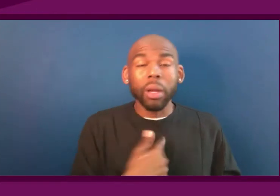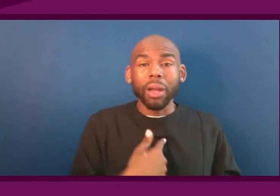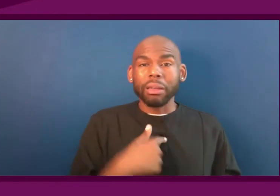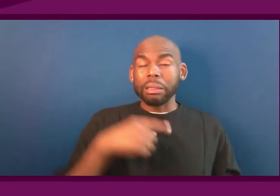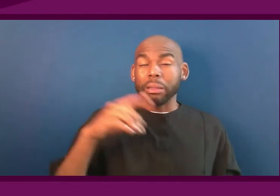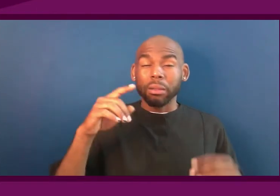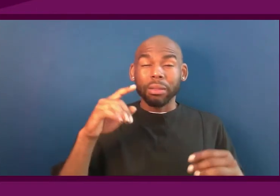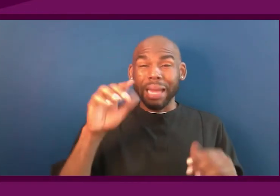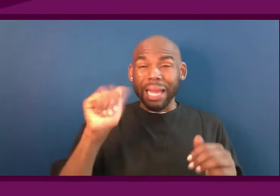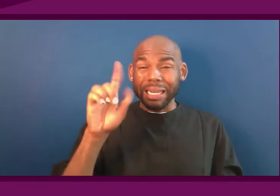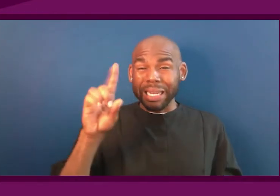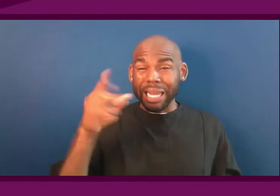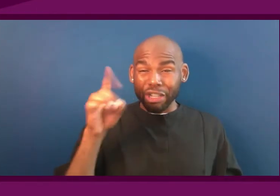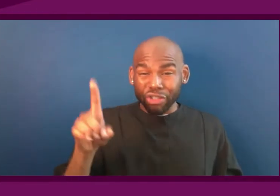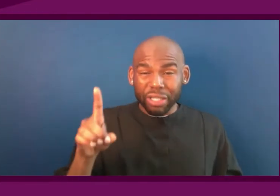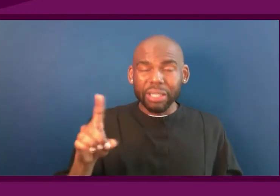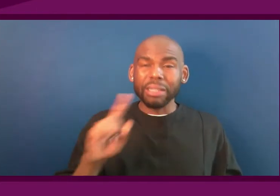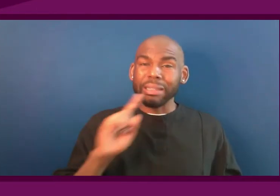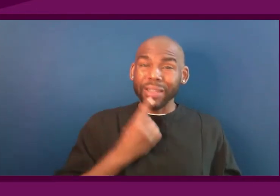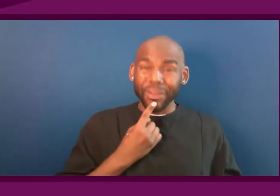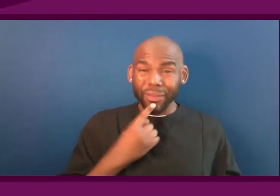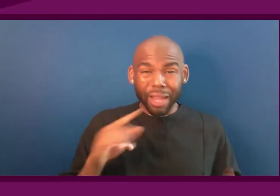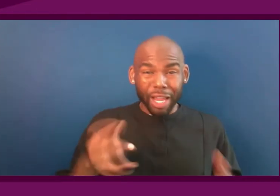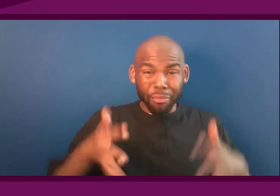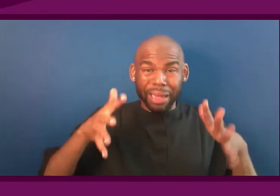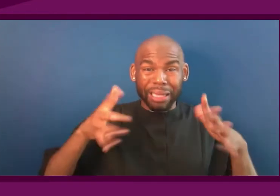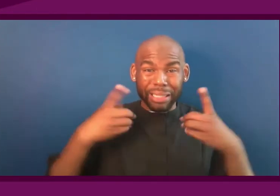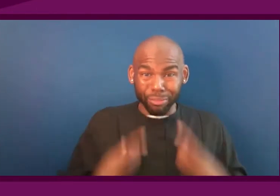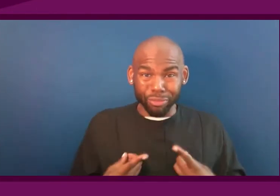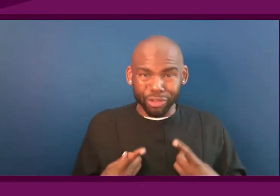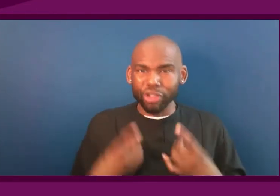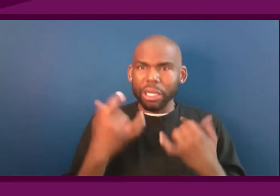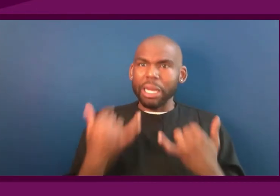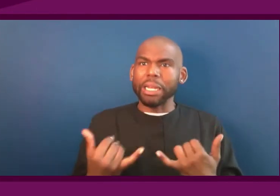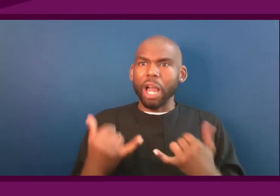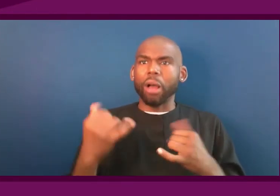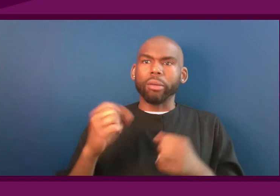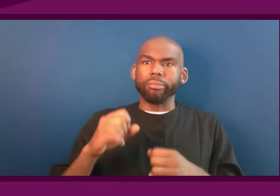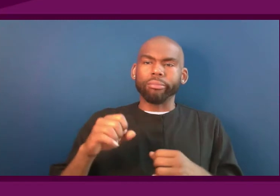of disability inclusion. And then also they're confused because they're having diversity and